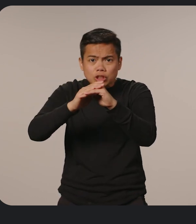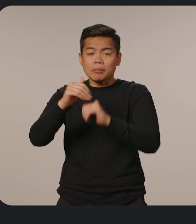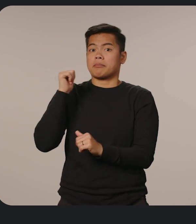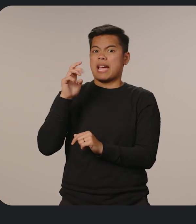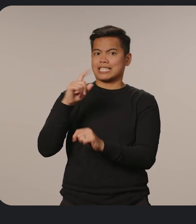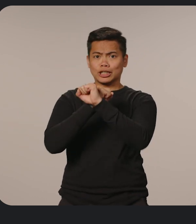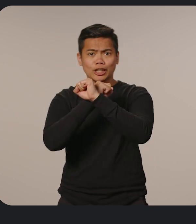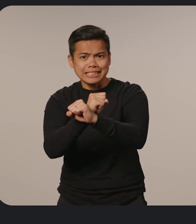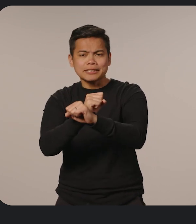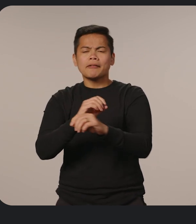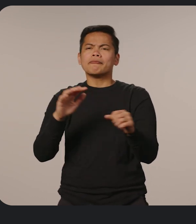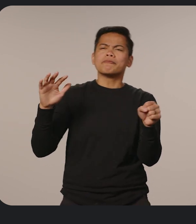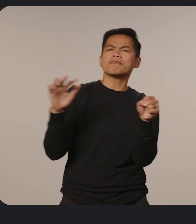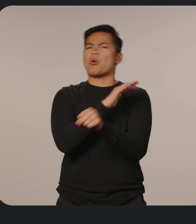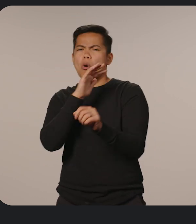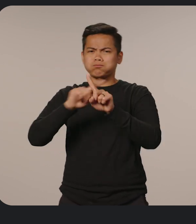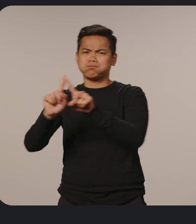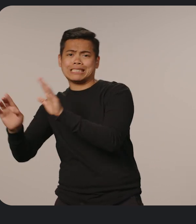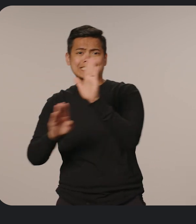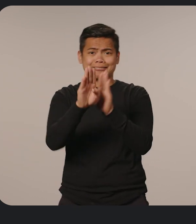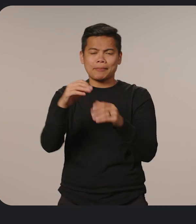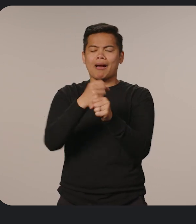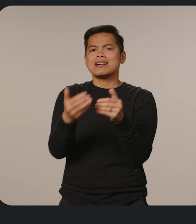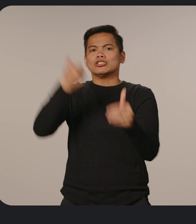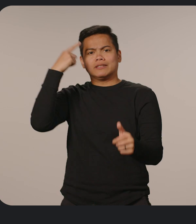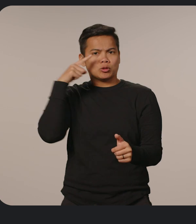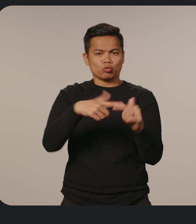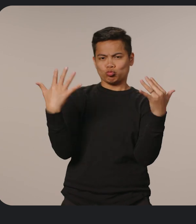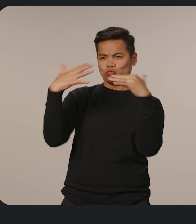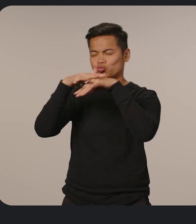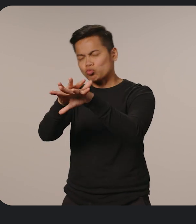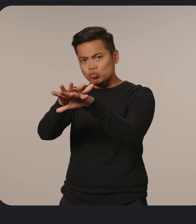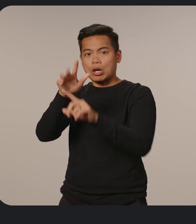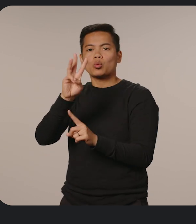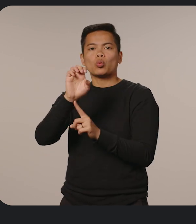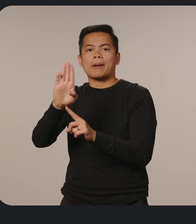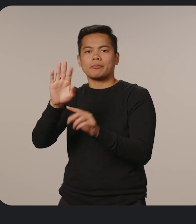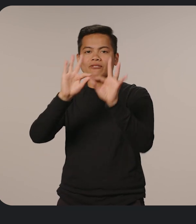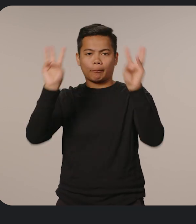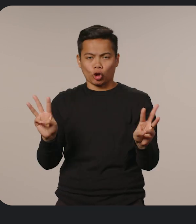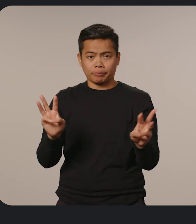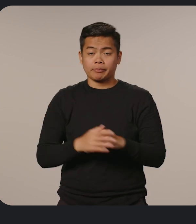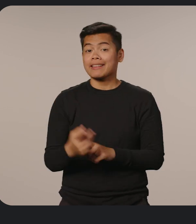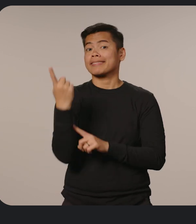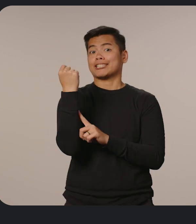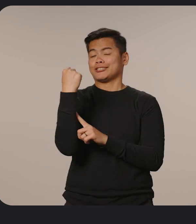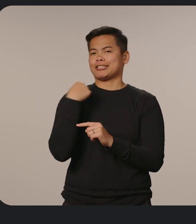stack development by making it easier for you to integrate with popular web Frameworks